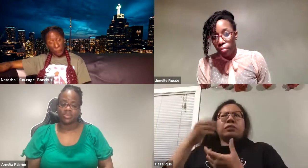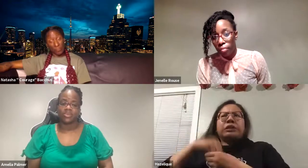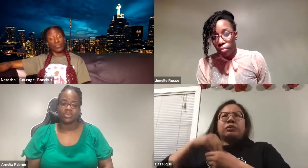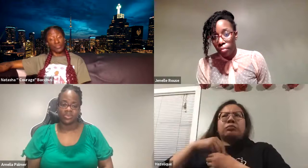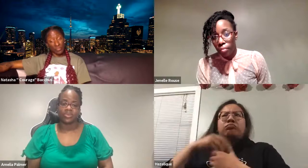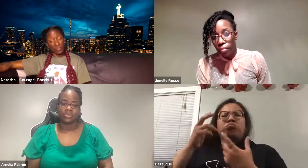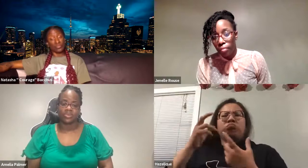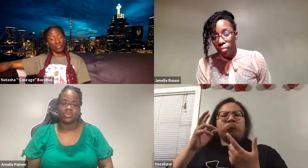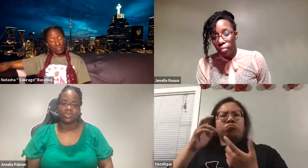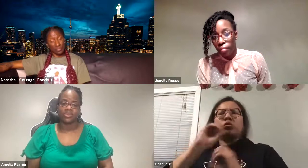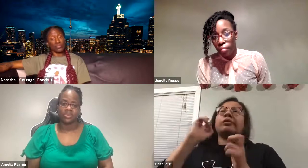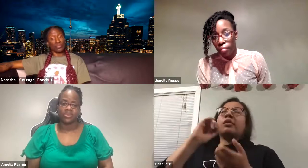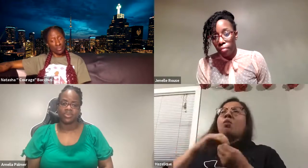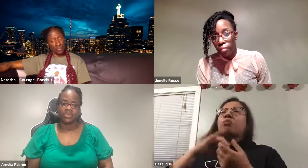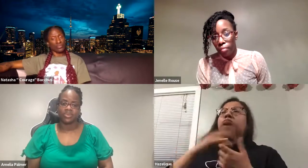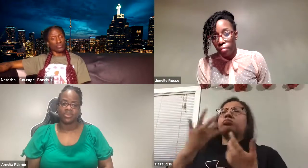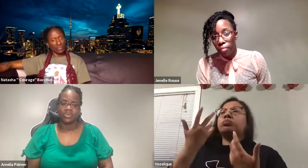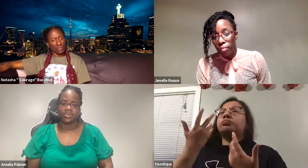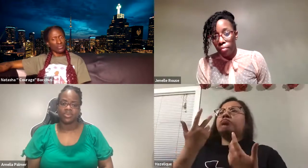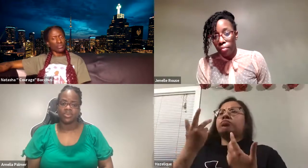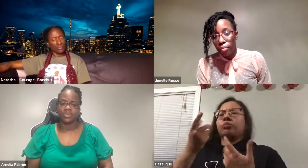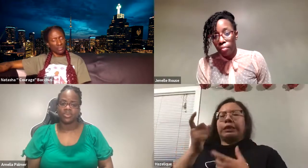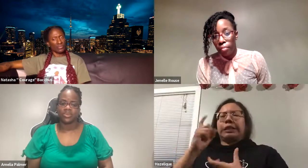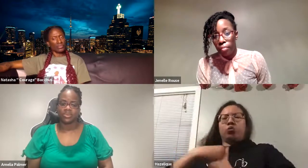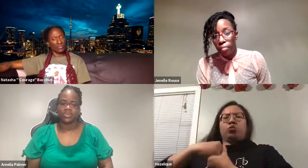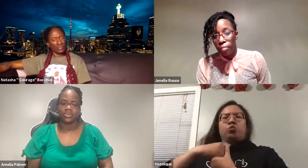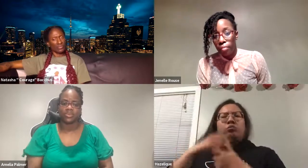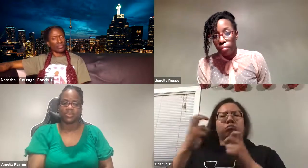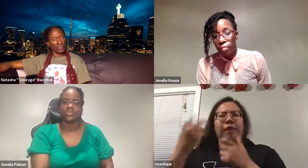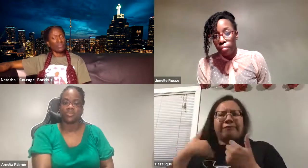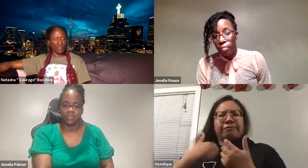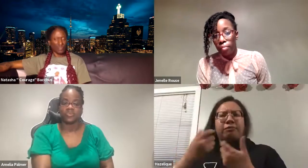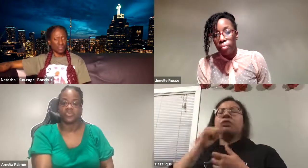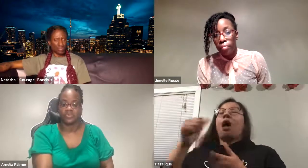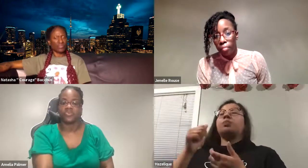but in Indigenous Peoples recognize that it's important to still be aware of that and it's